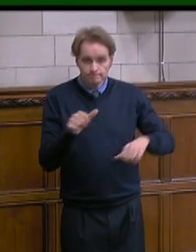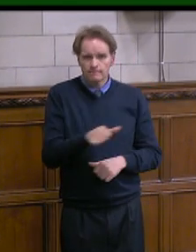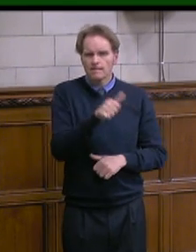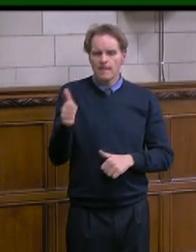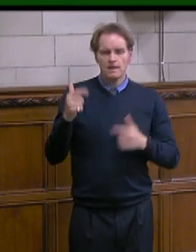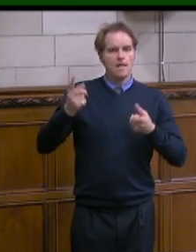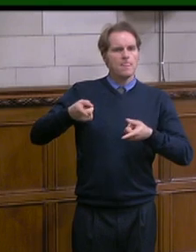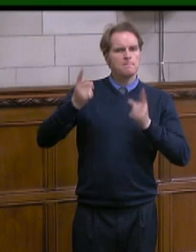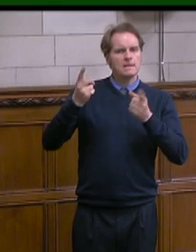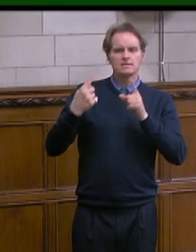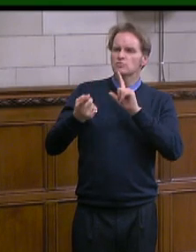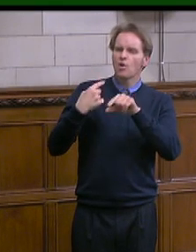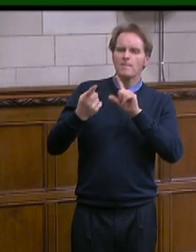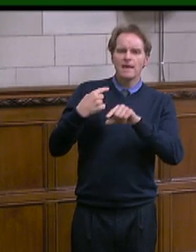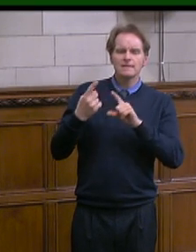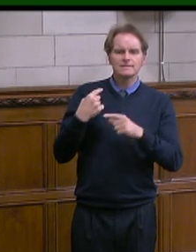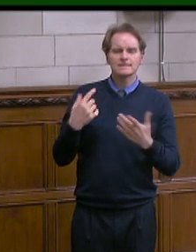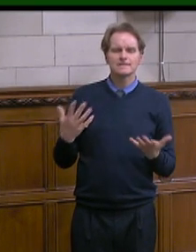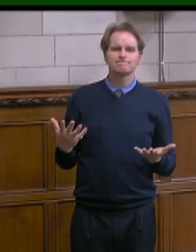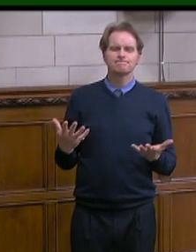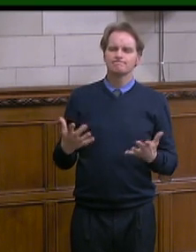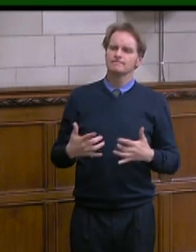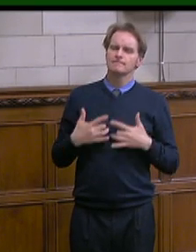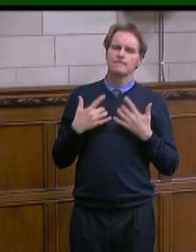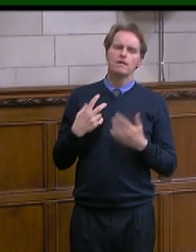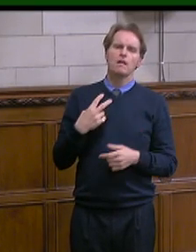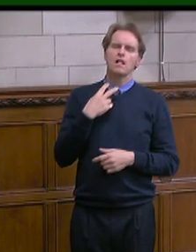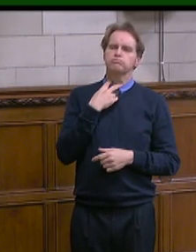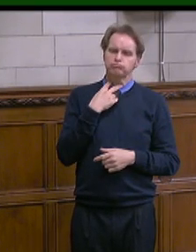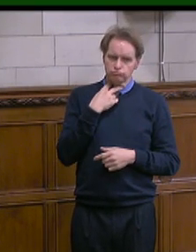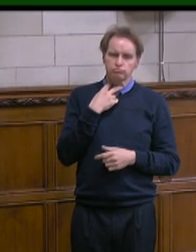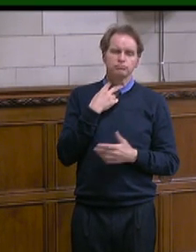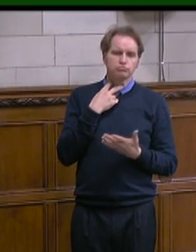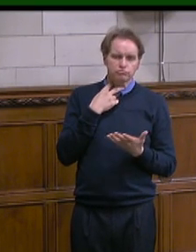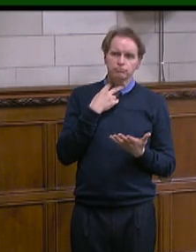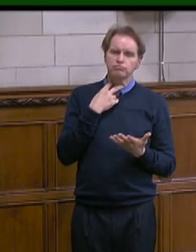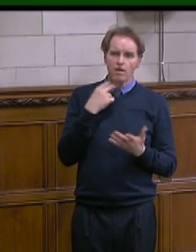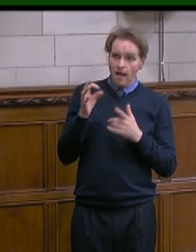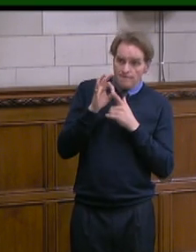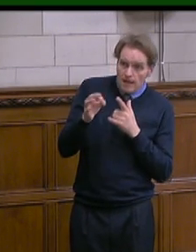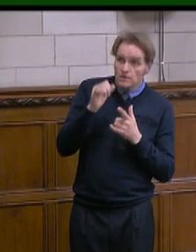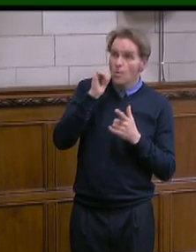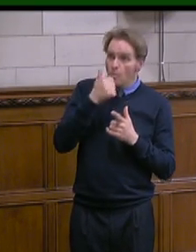I have to say that I was really disappointed. I asked the Minister to go further than he had in his written response.